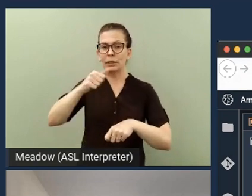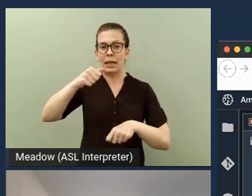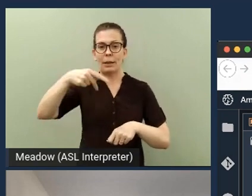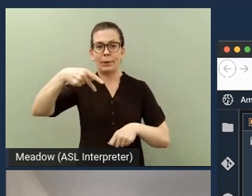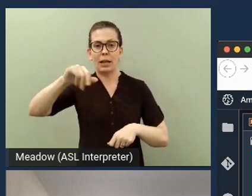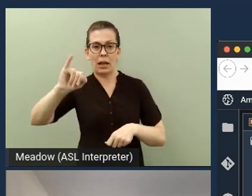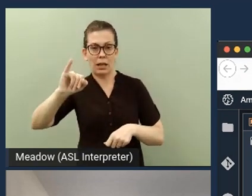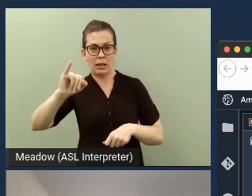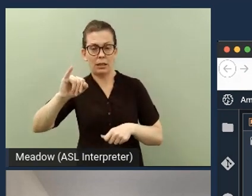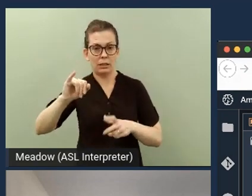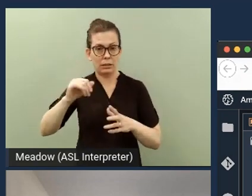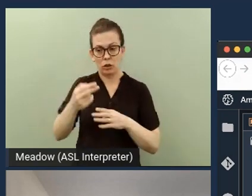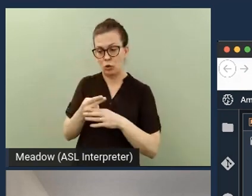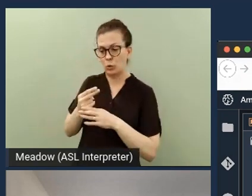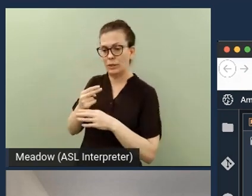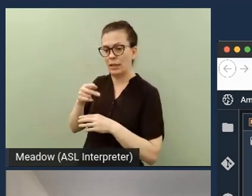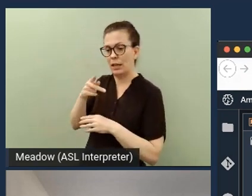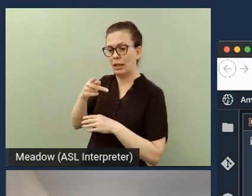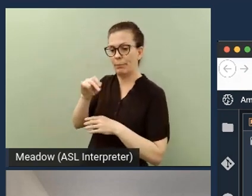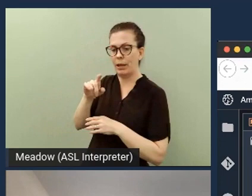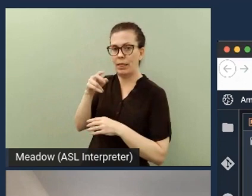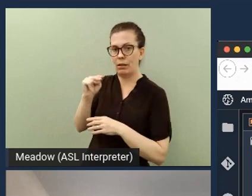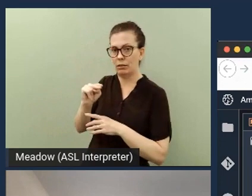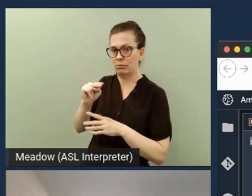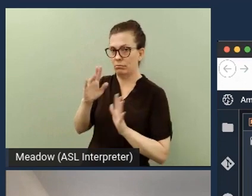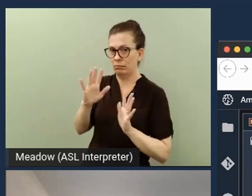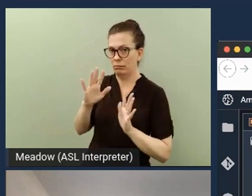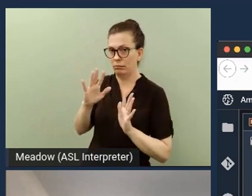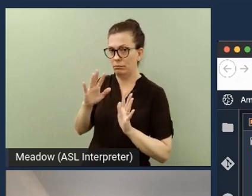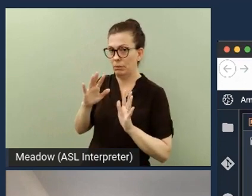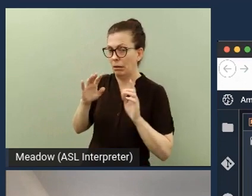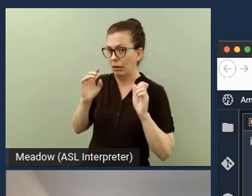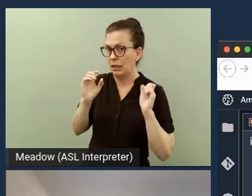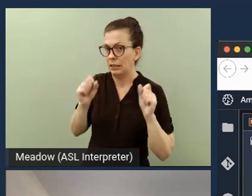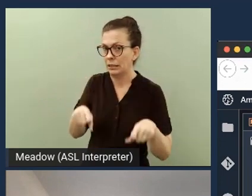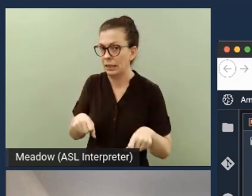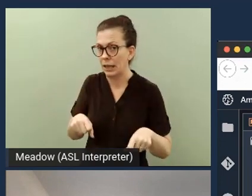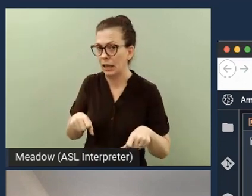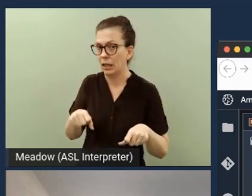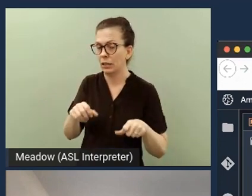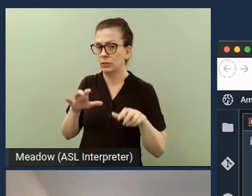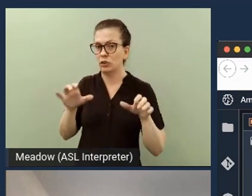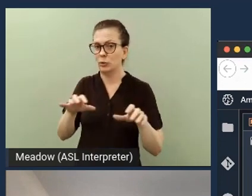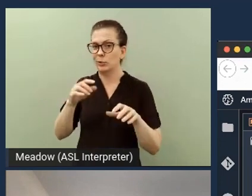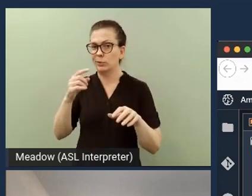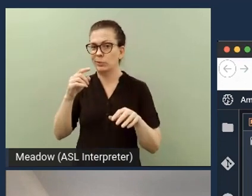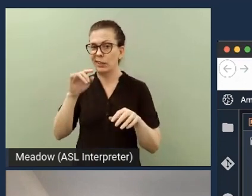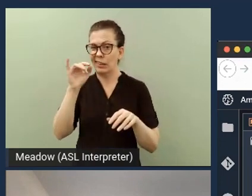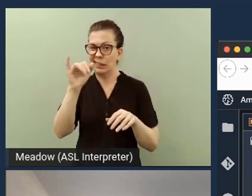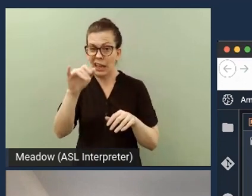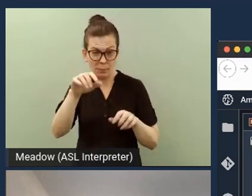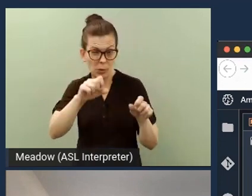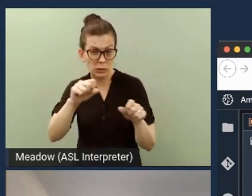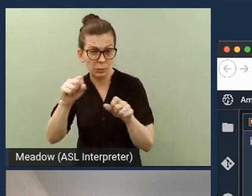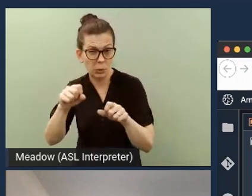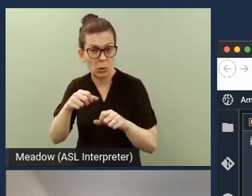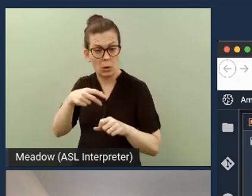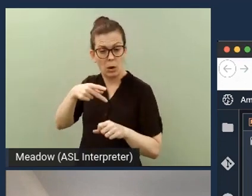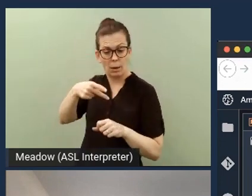Like just using the Python SDK, Boto3, can it do it like, something like that? Is it possible the pipeline execution does that?